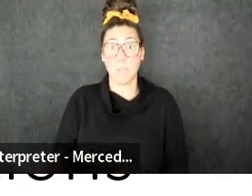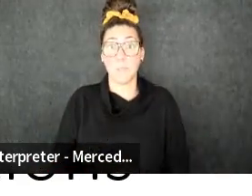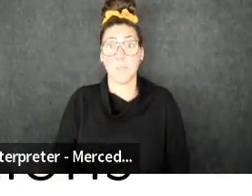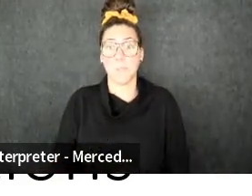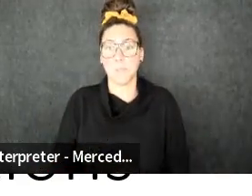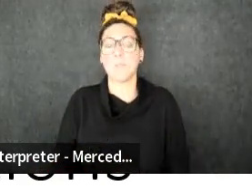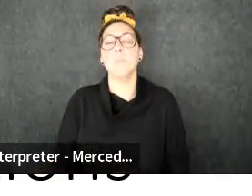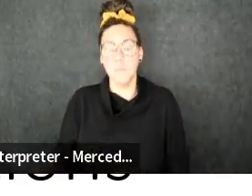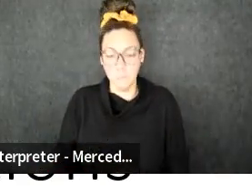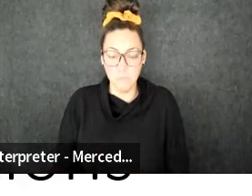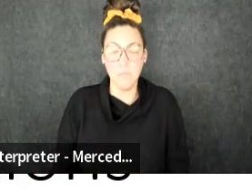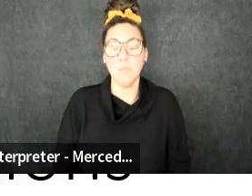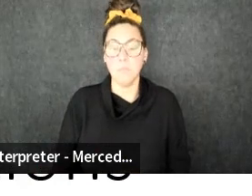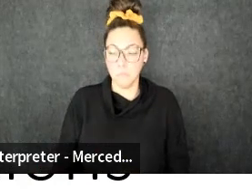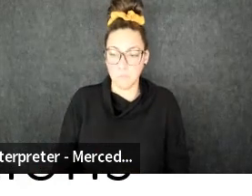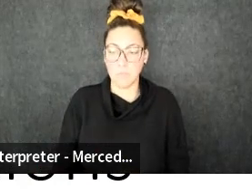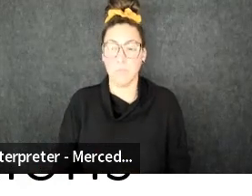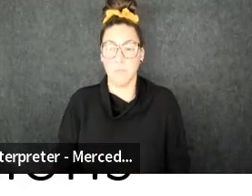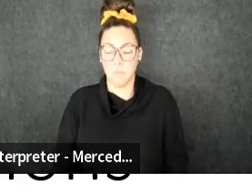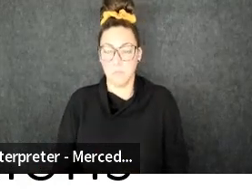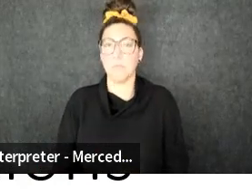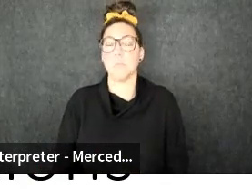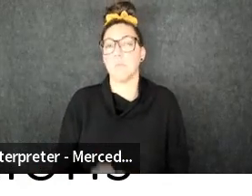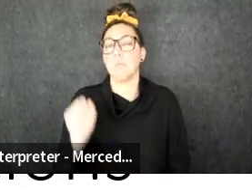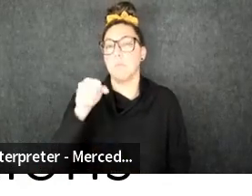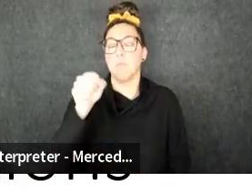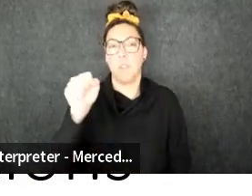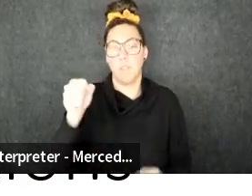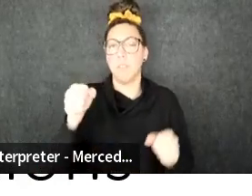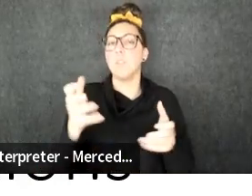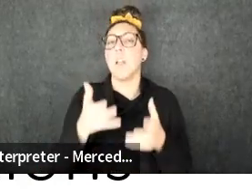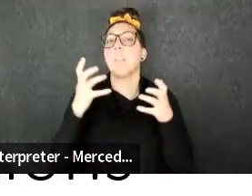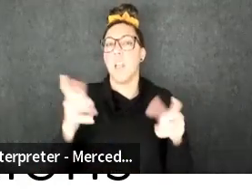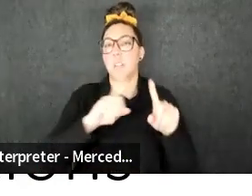So there's there's a lot of different resources that we can refer